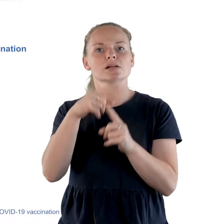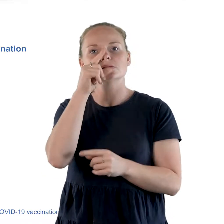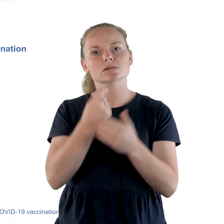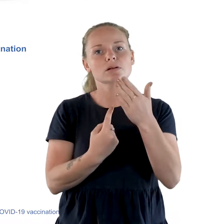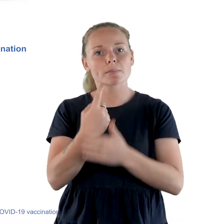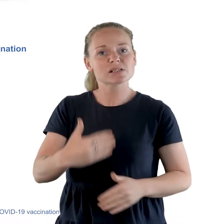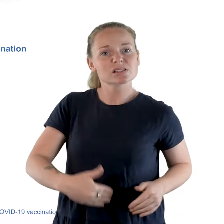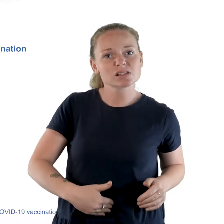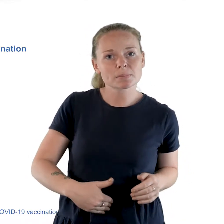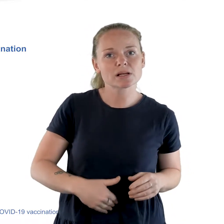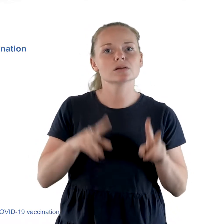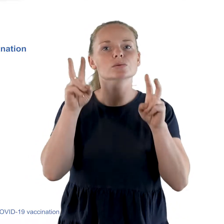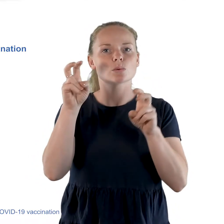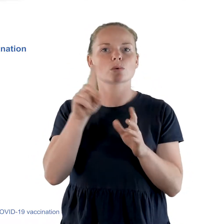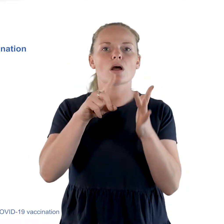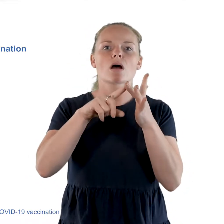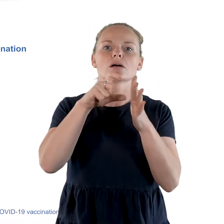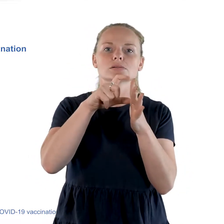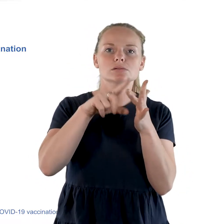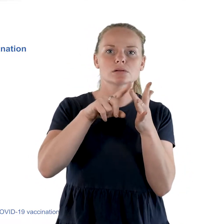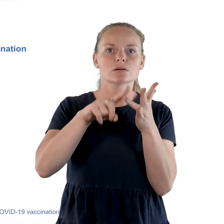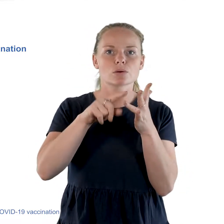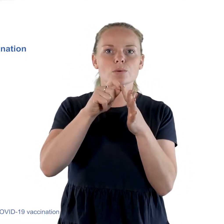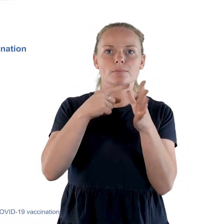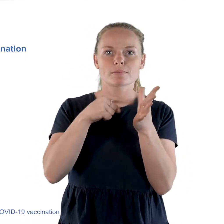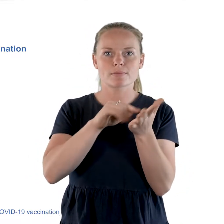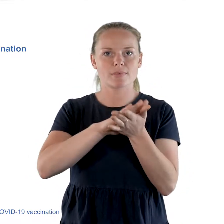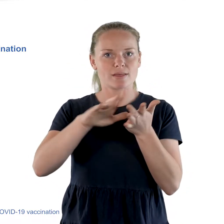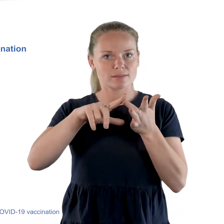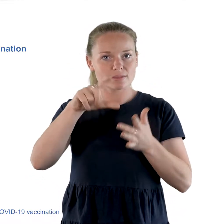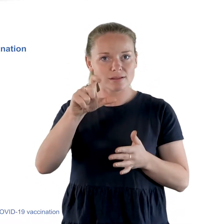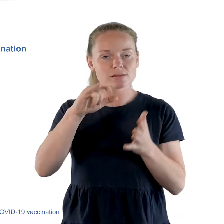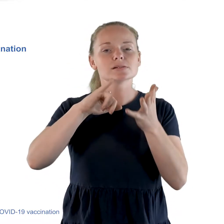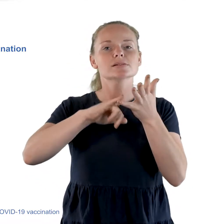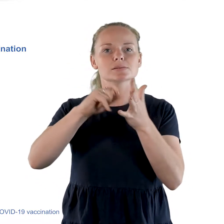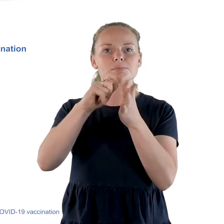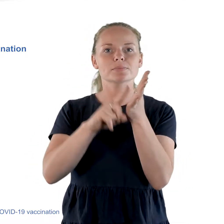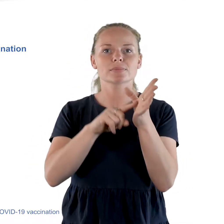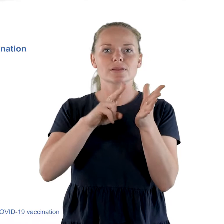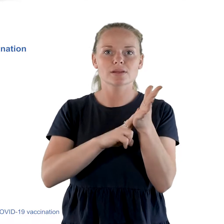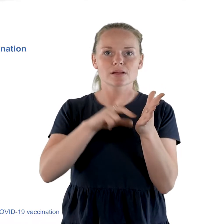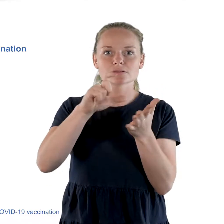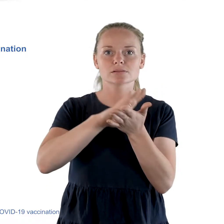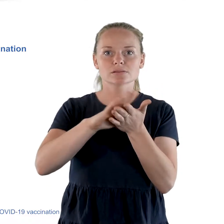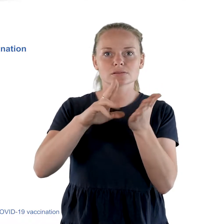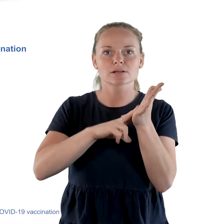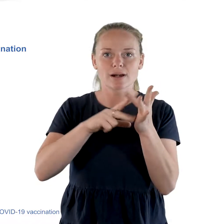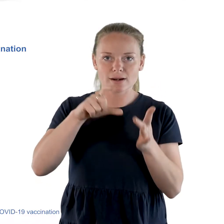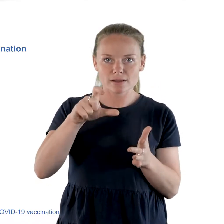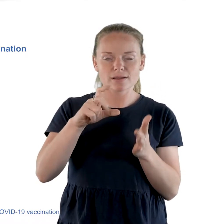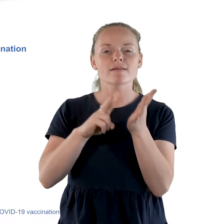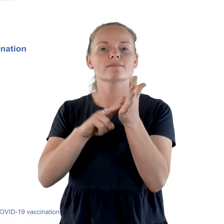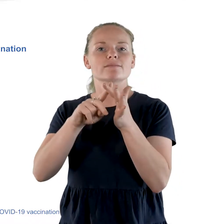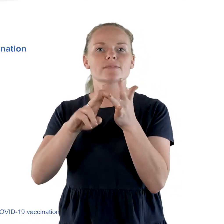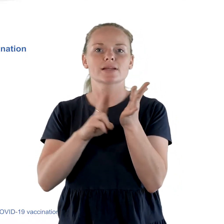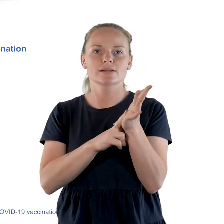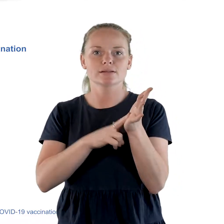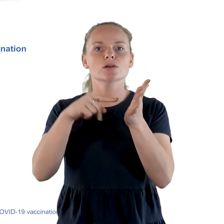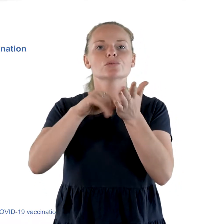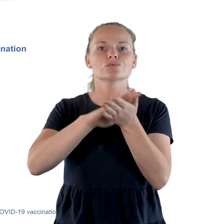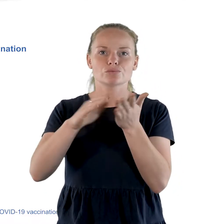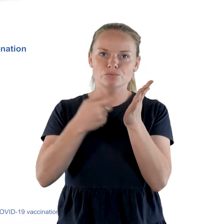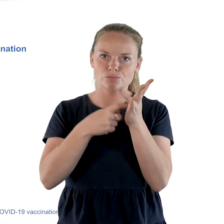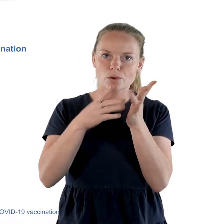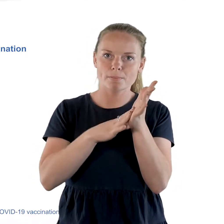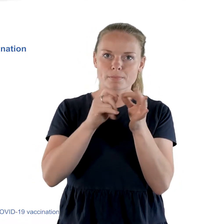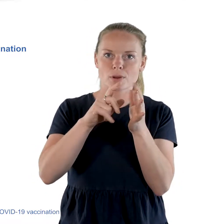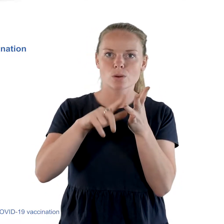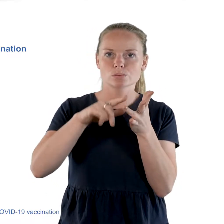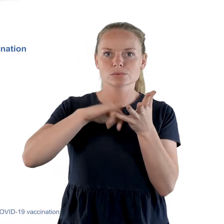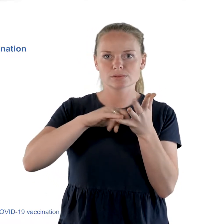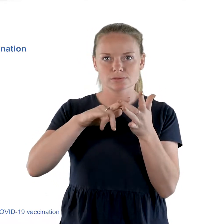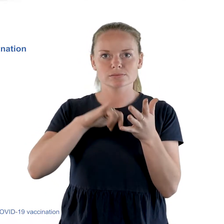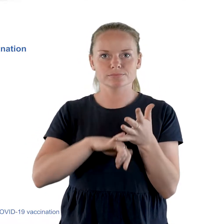and the abdomen (this is called idiopathic splanchnic vein thrombosis).